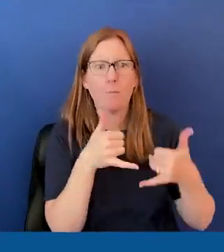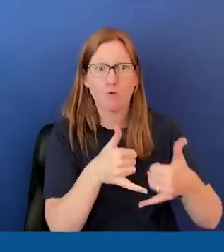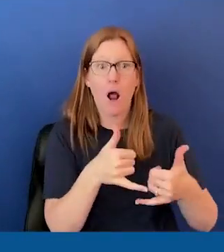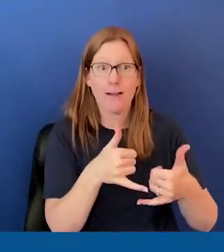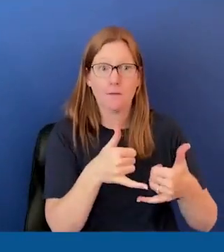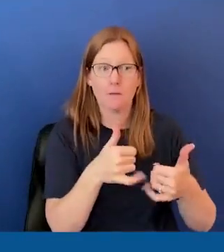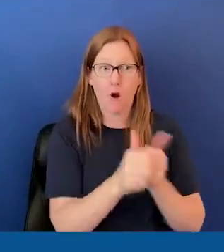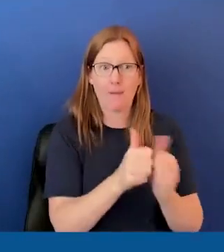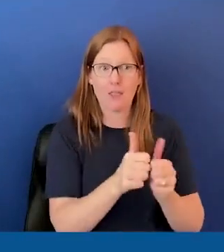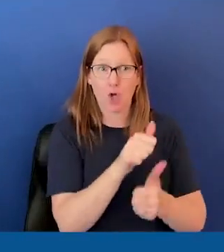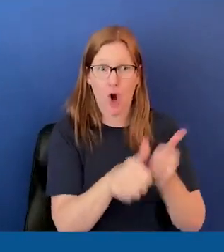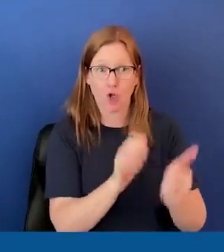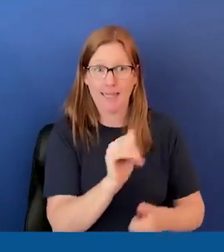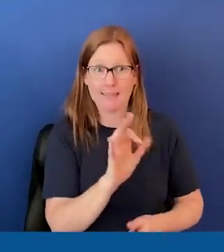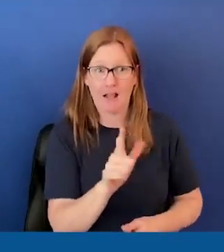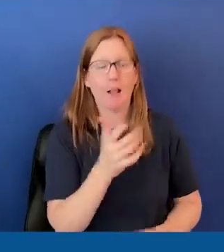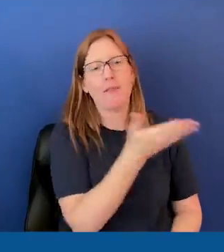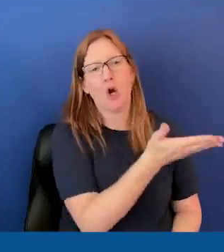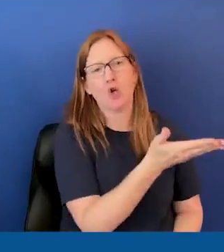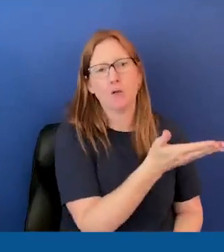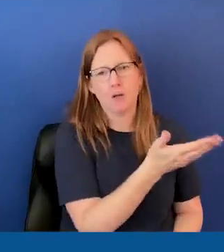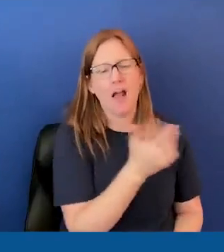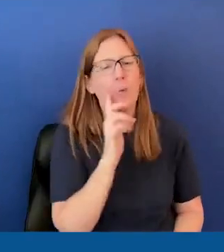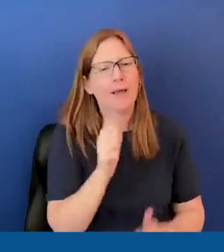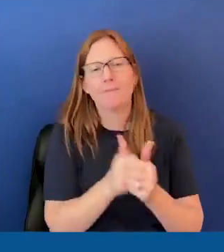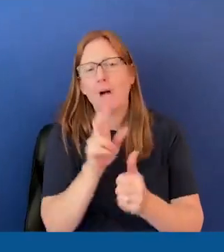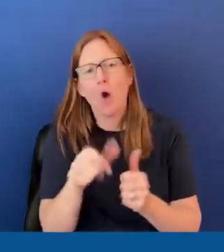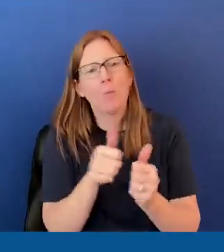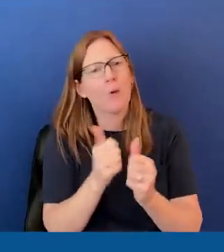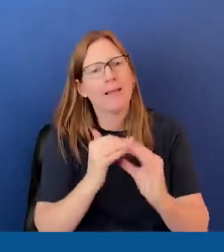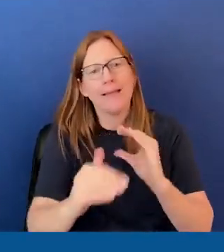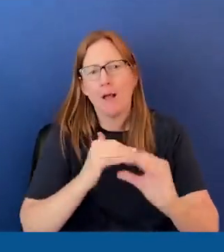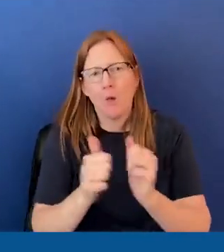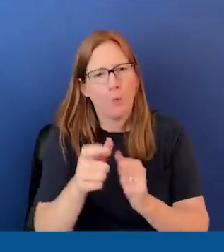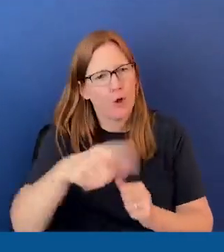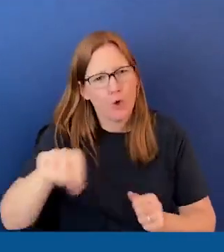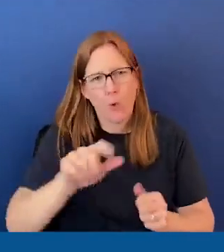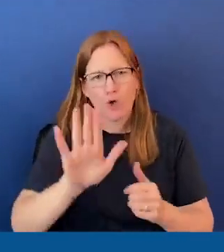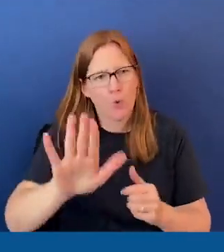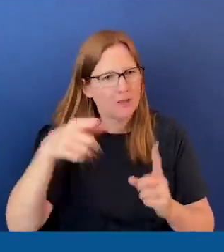And again, we can follow up by email on that specific inquiry.